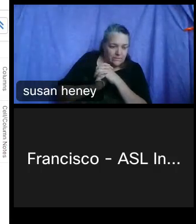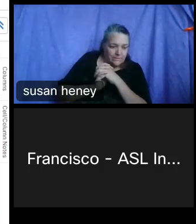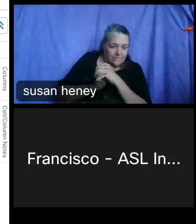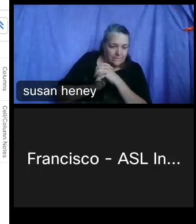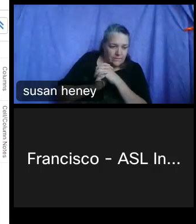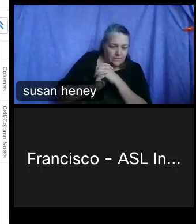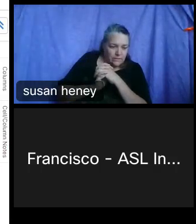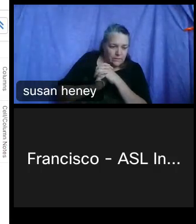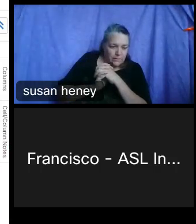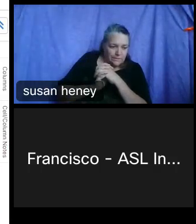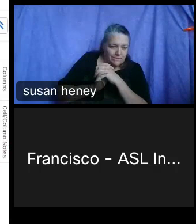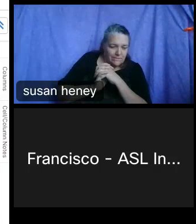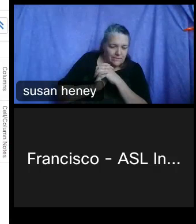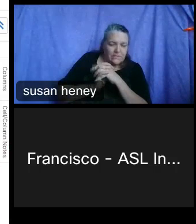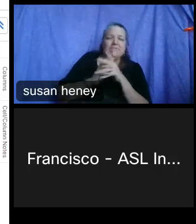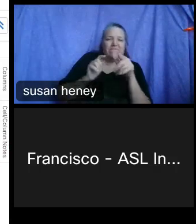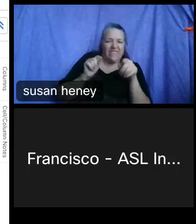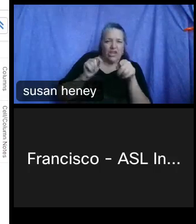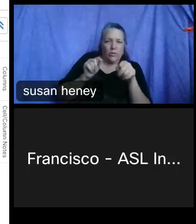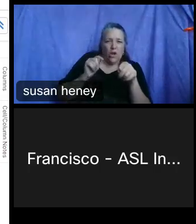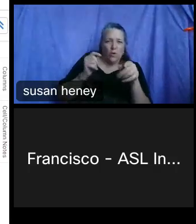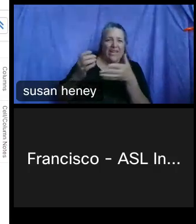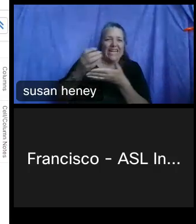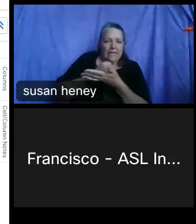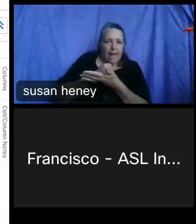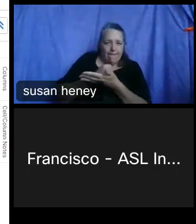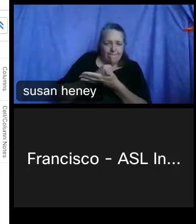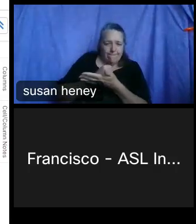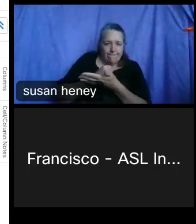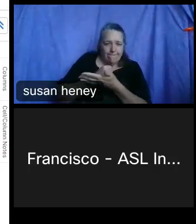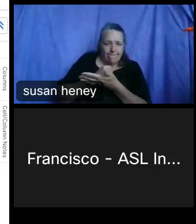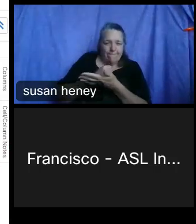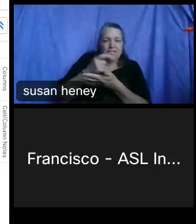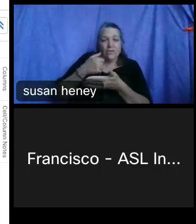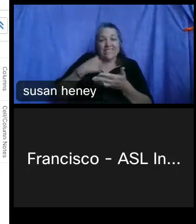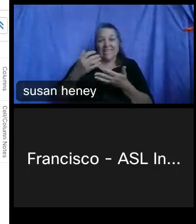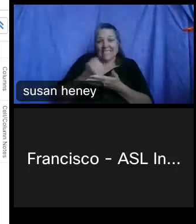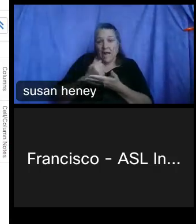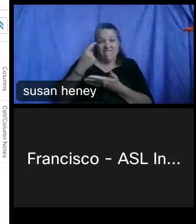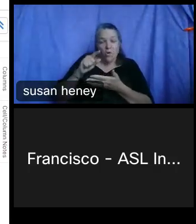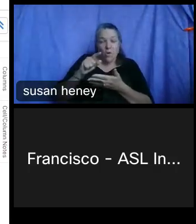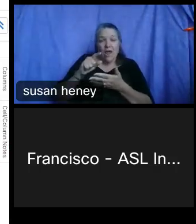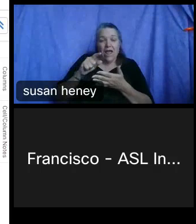industry. Here we are, income. Now this table has income for households, families,